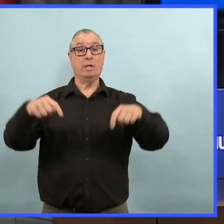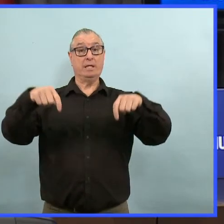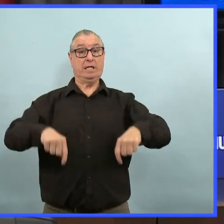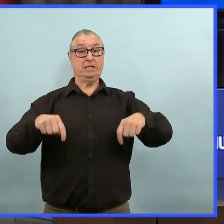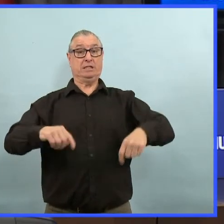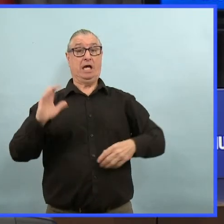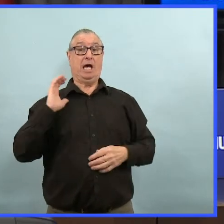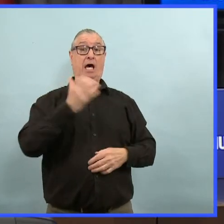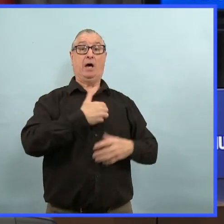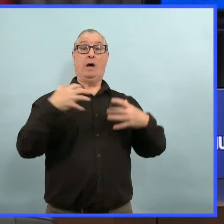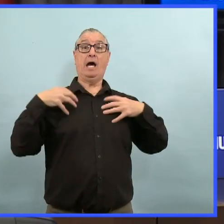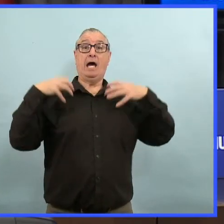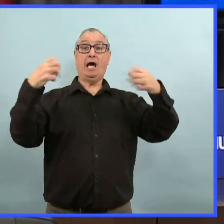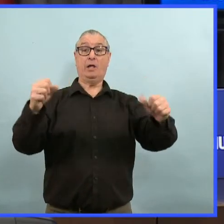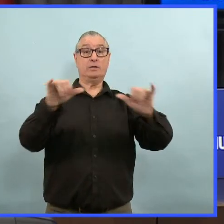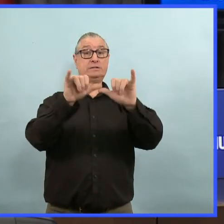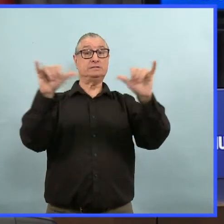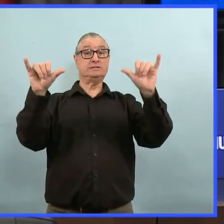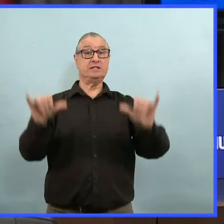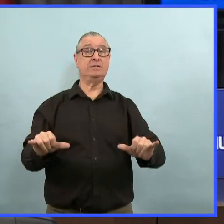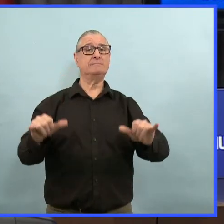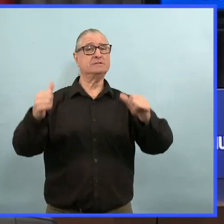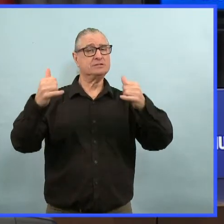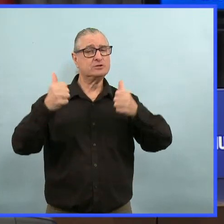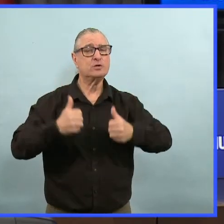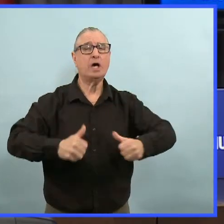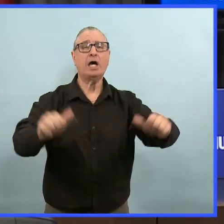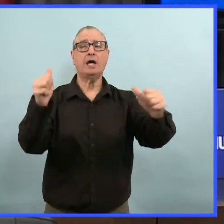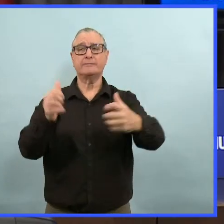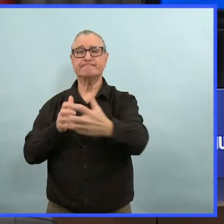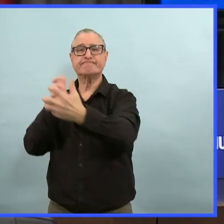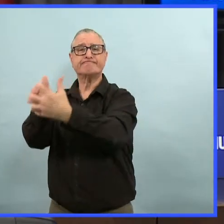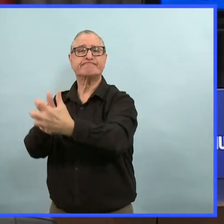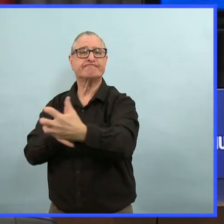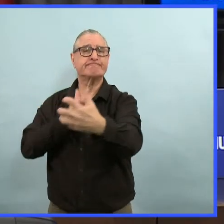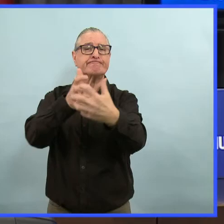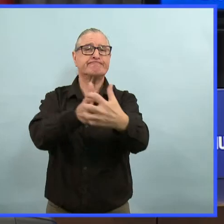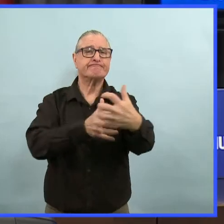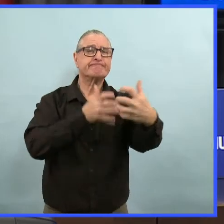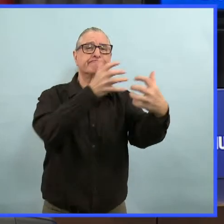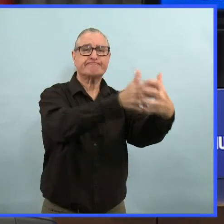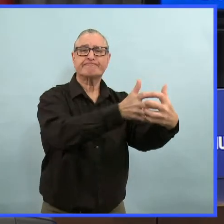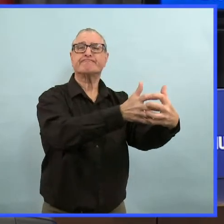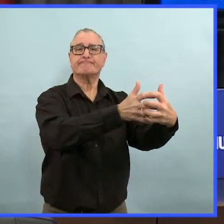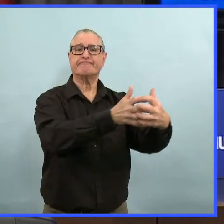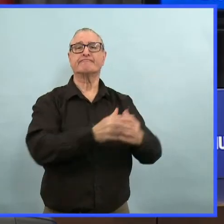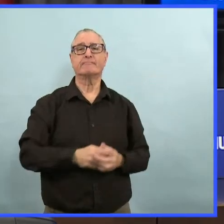we continue to have capacity in our icus and we do have medicine capacity in the system